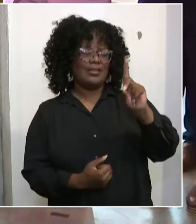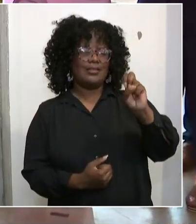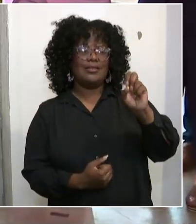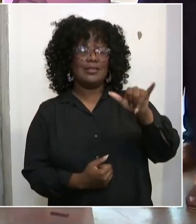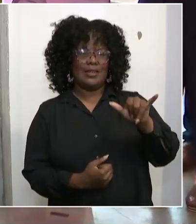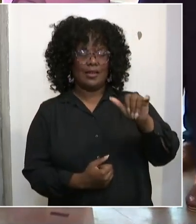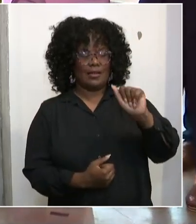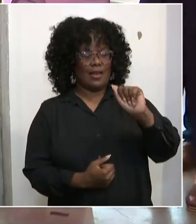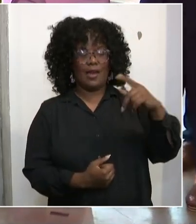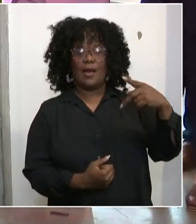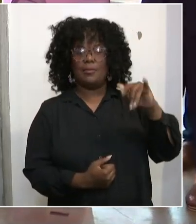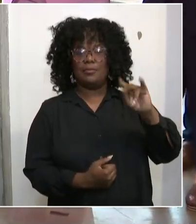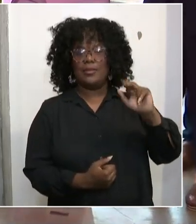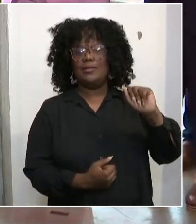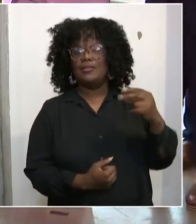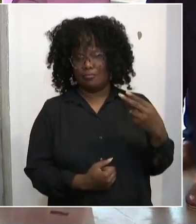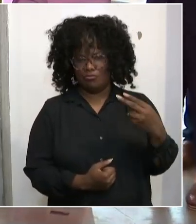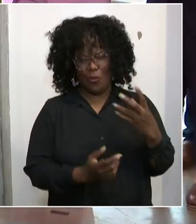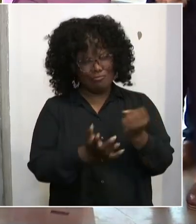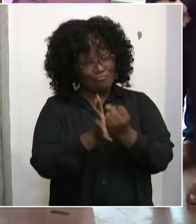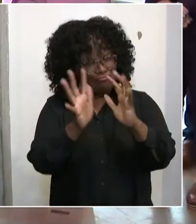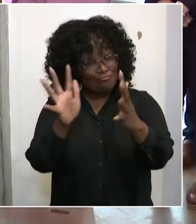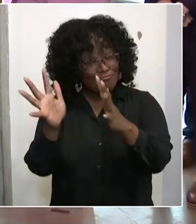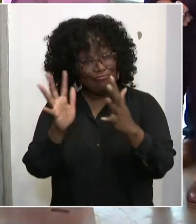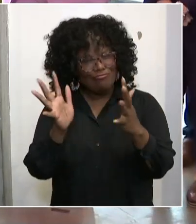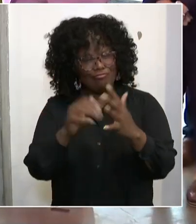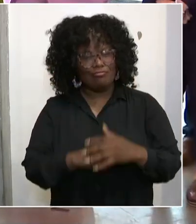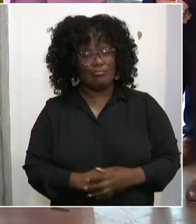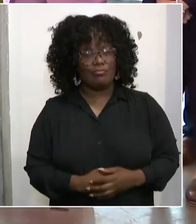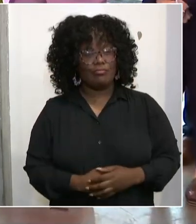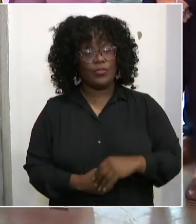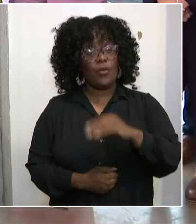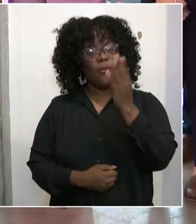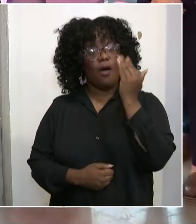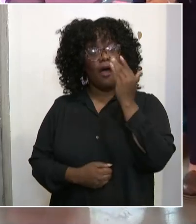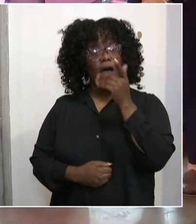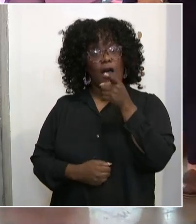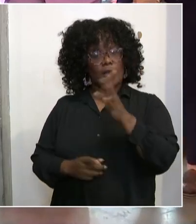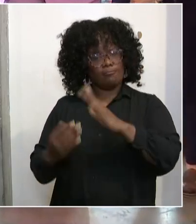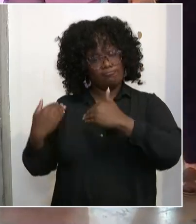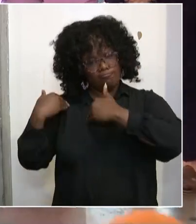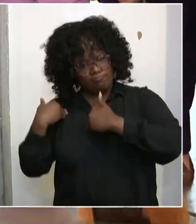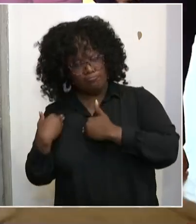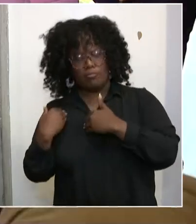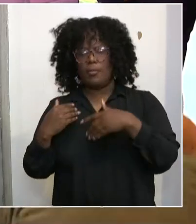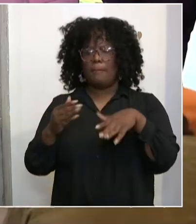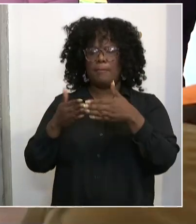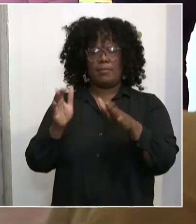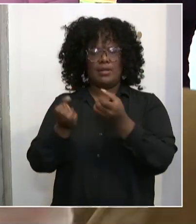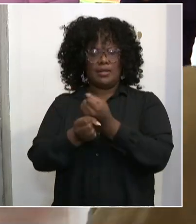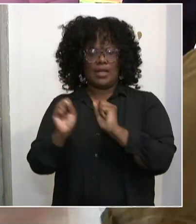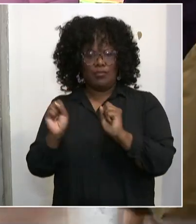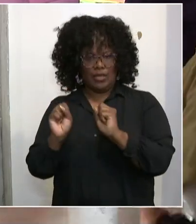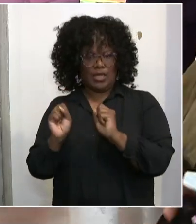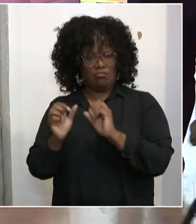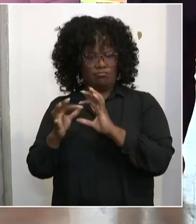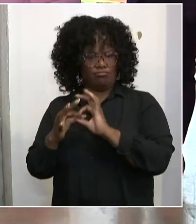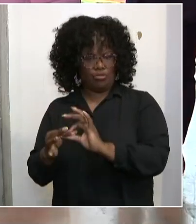who is responsible for public safety and justice. Um, director Clint Osborne, who is our director of HSEMA,